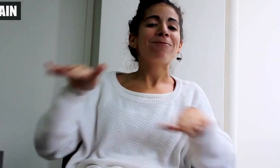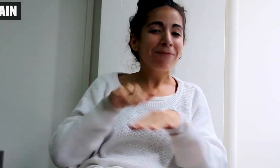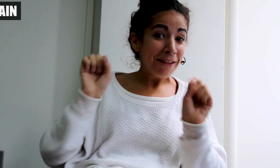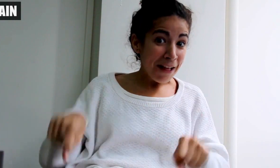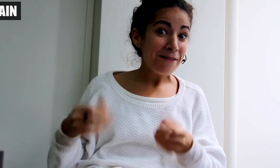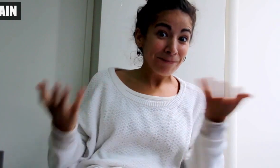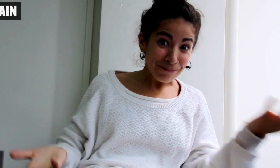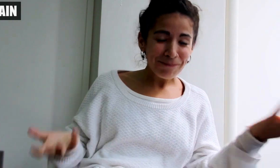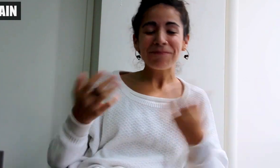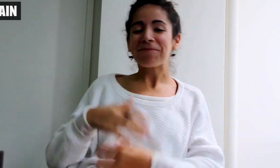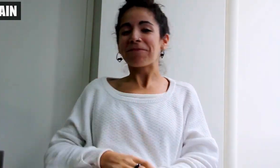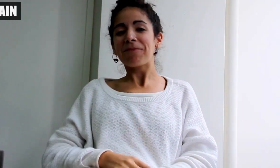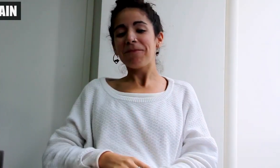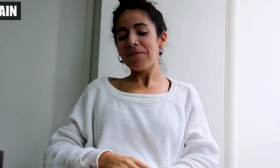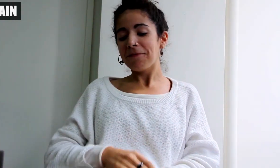second thing is...